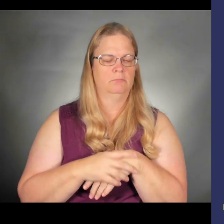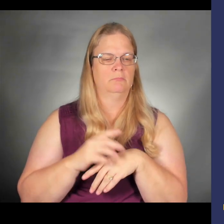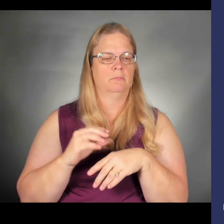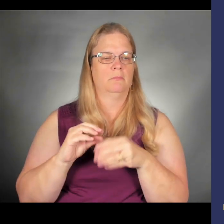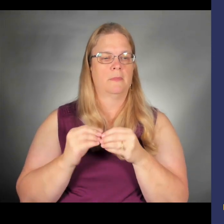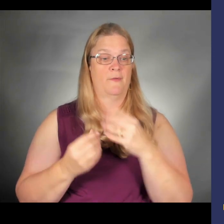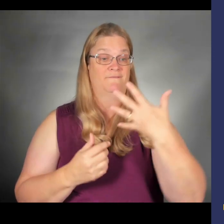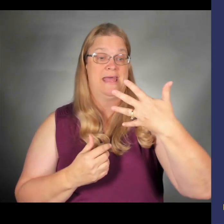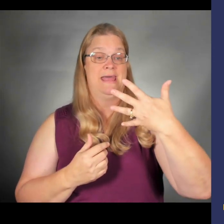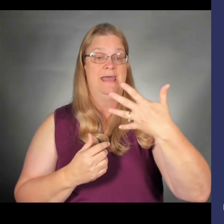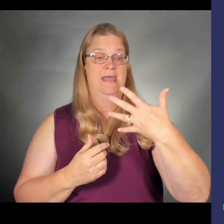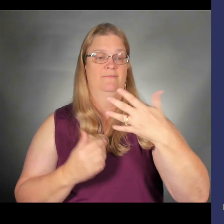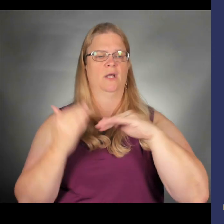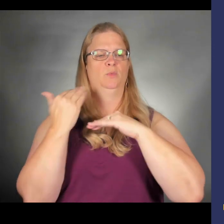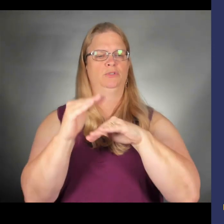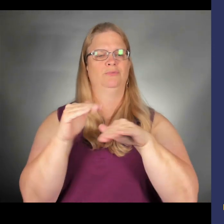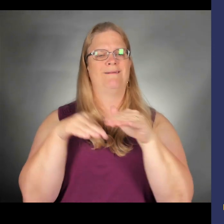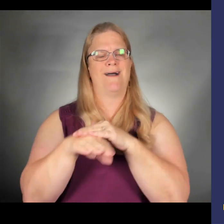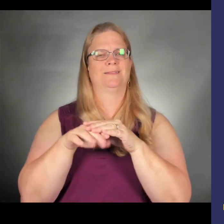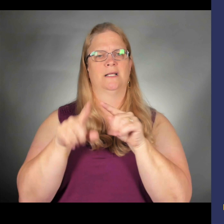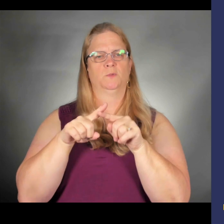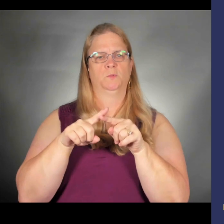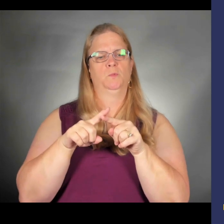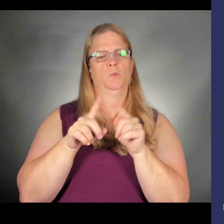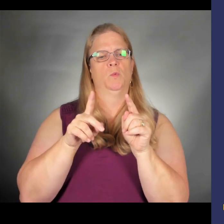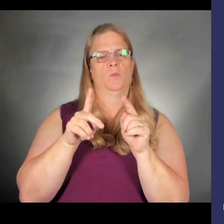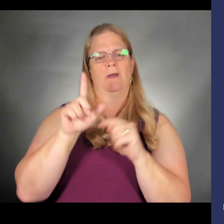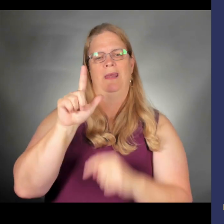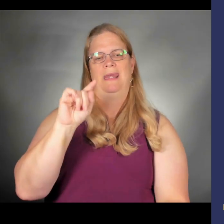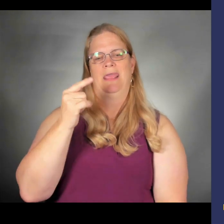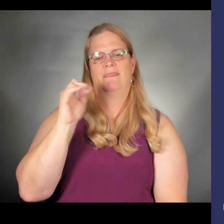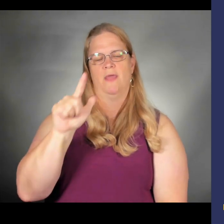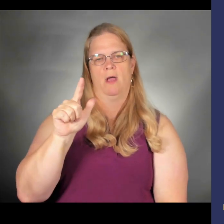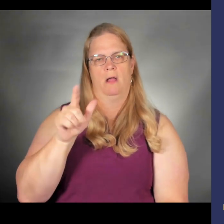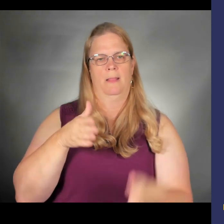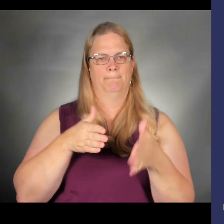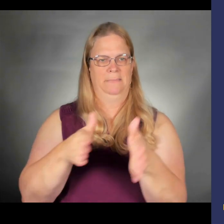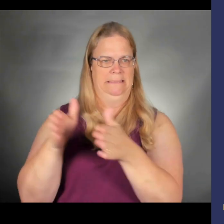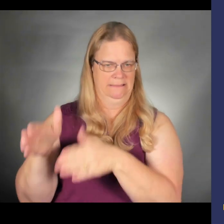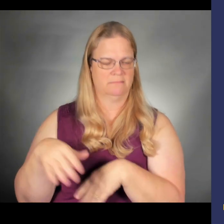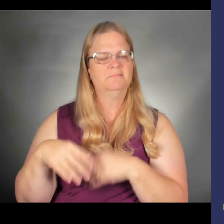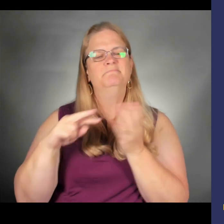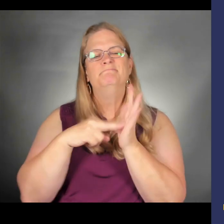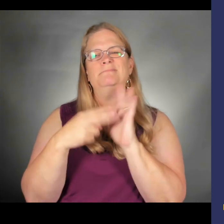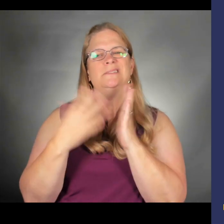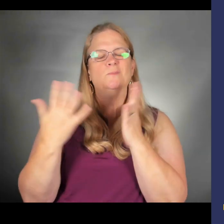So, continue with those procedures. Number five: restricting access to lethal means.